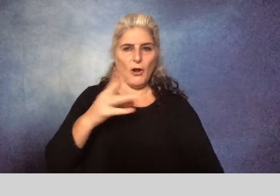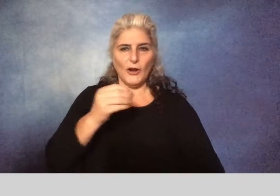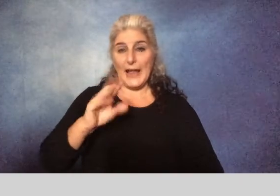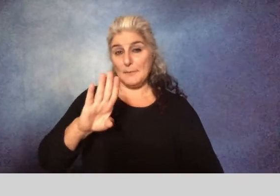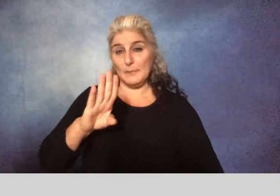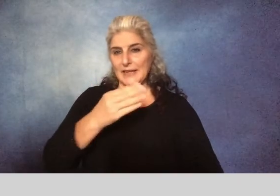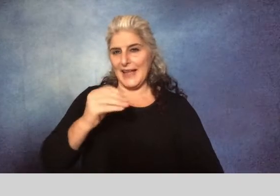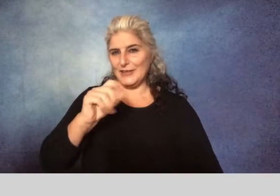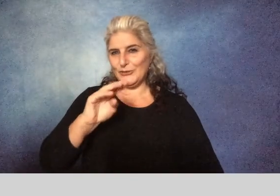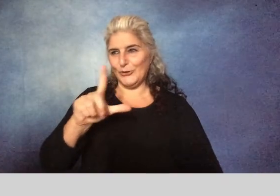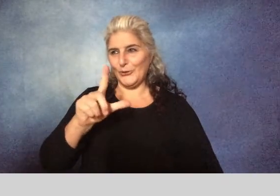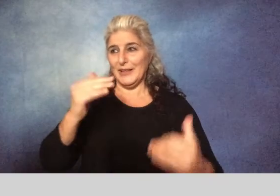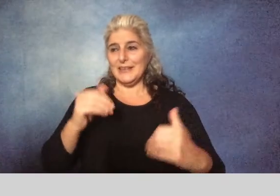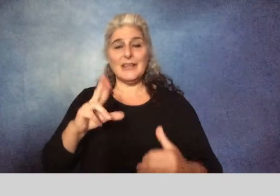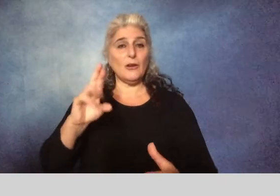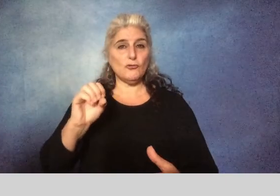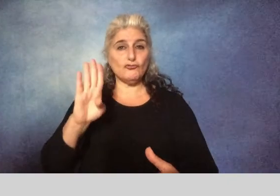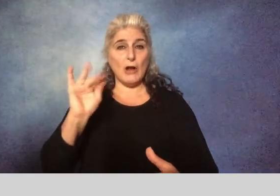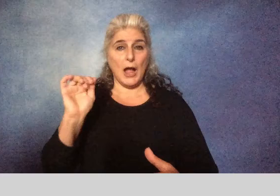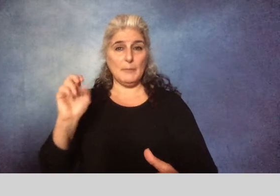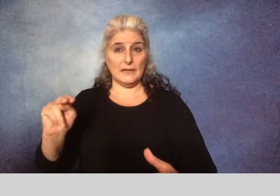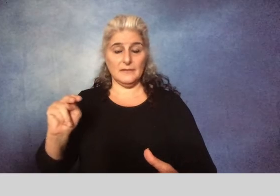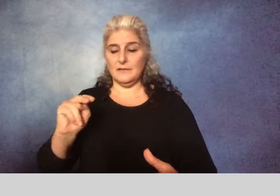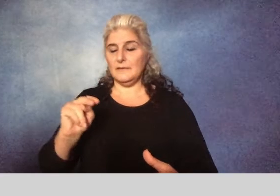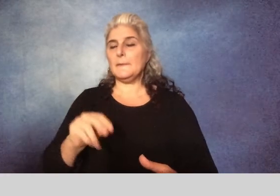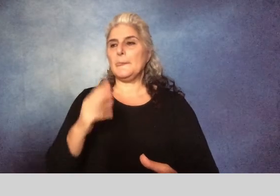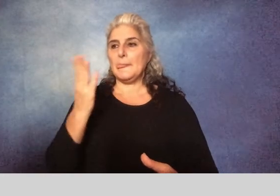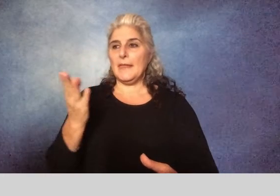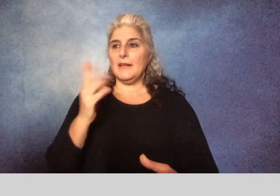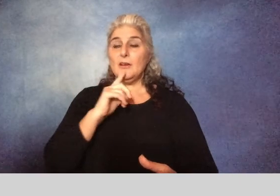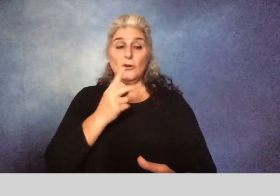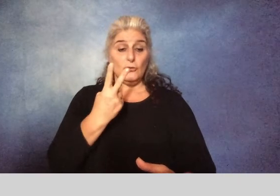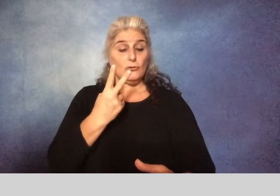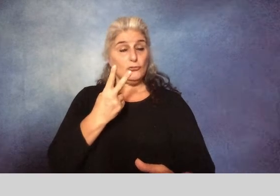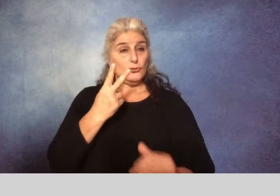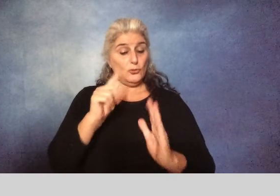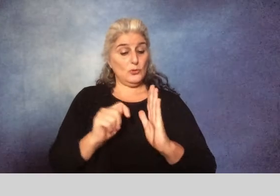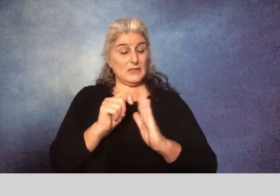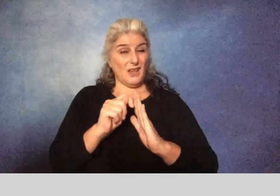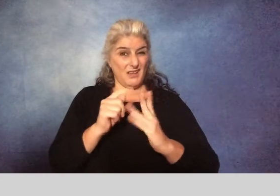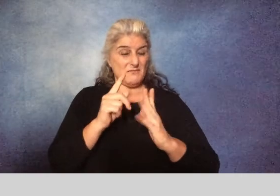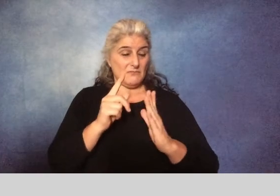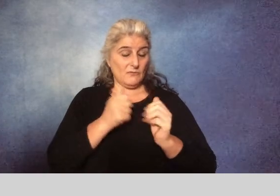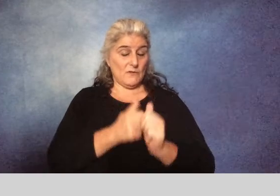Lets move on to Robyn. In this plot, her two earlier albums are clustered near each other.